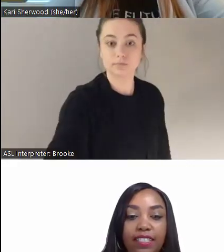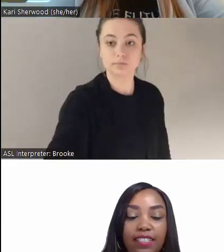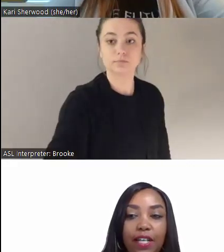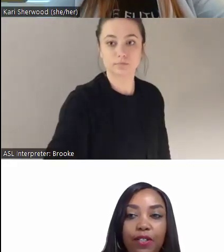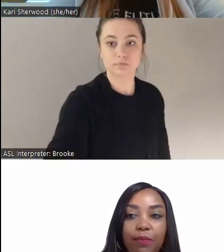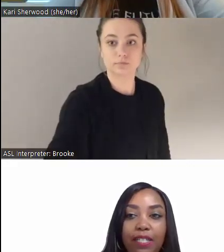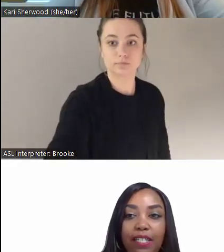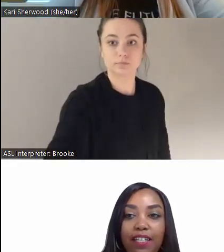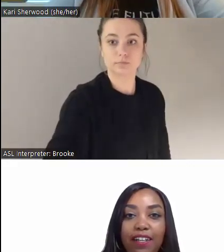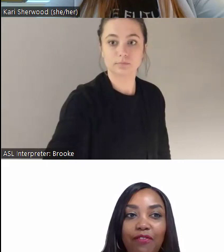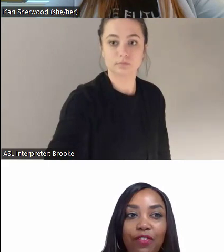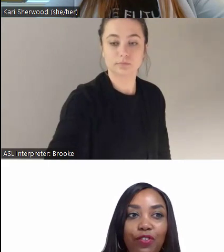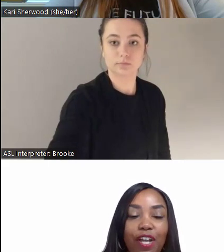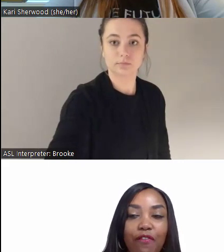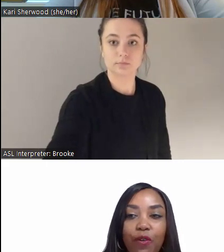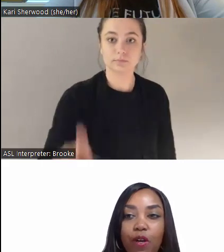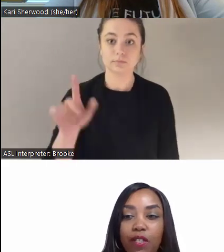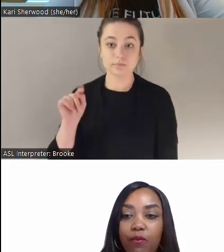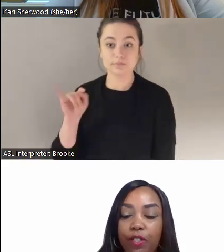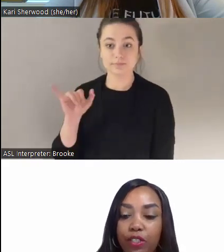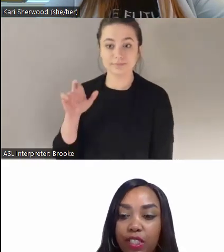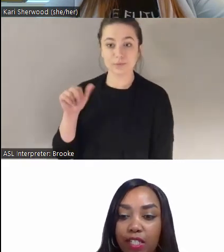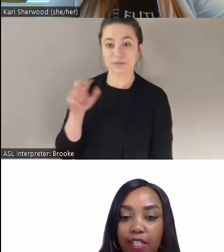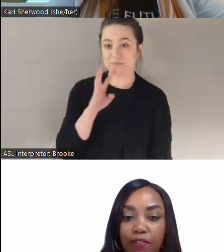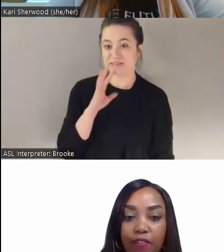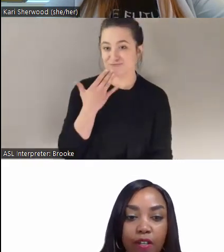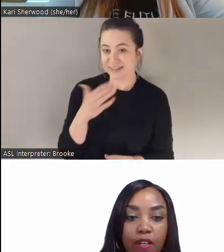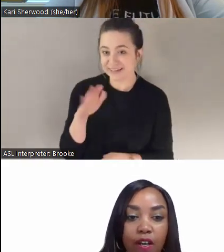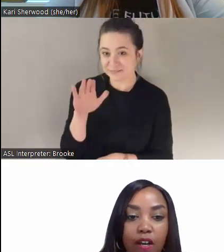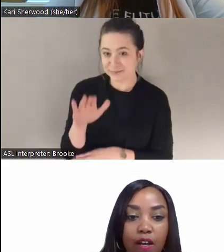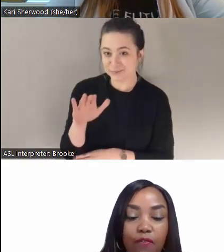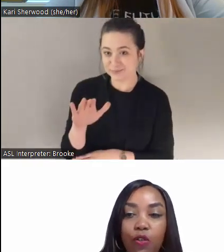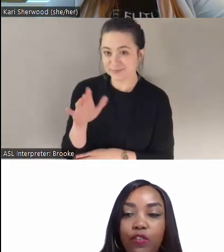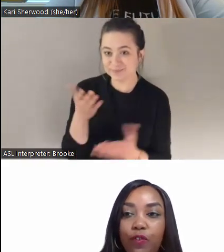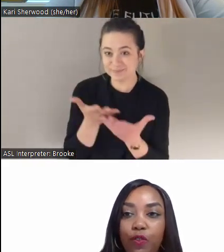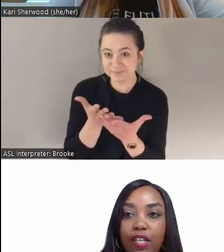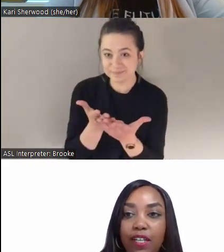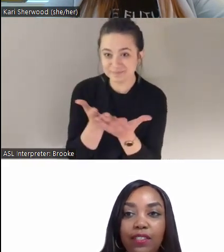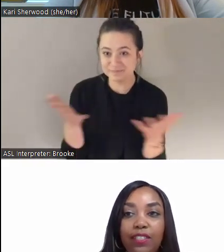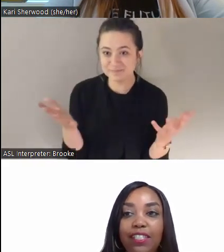This is Tiara speaking. Good afternoon, everyone. We are just going to give folks a few seconds to